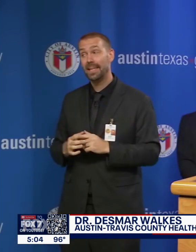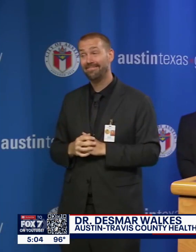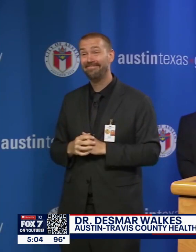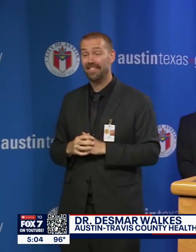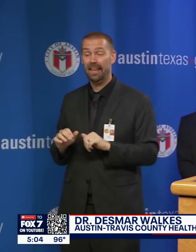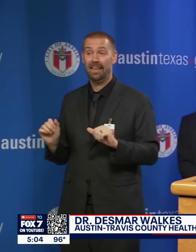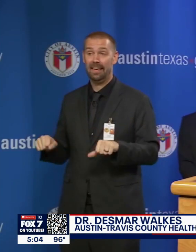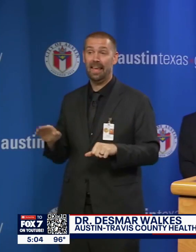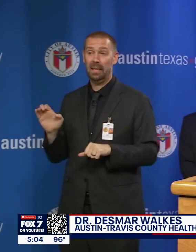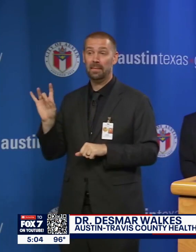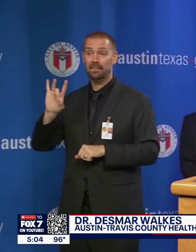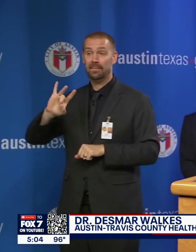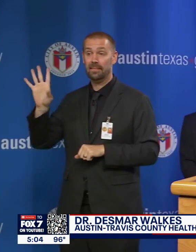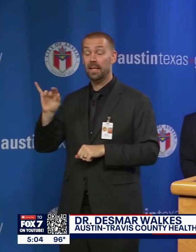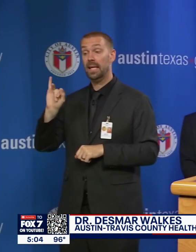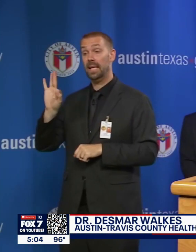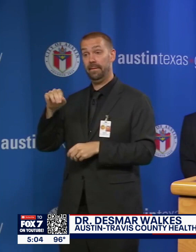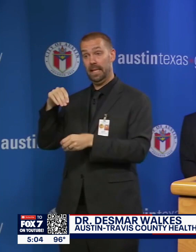CAN. THE DISEASE. WHICH THROUGH